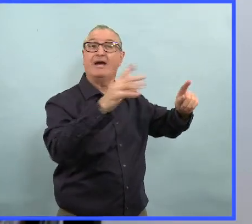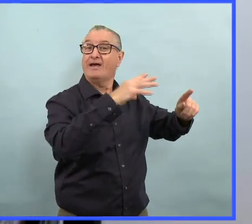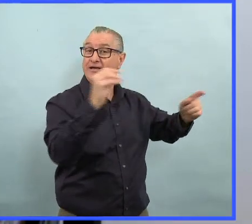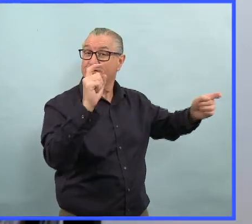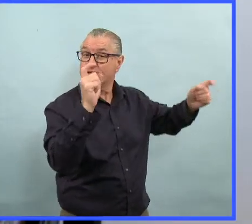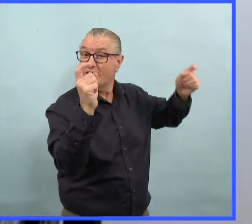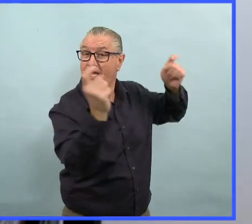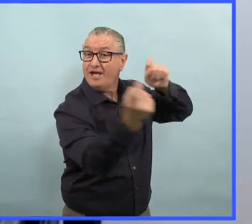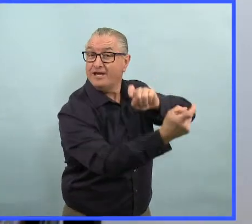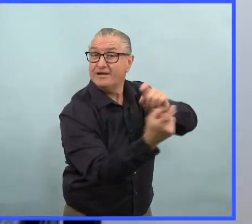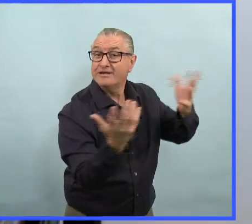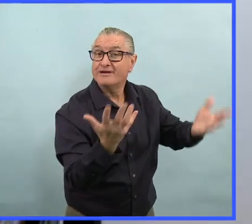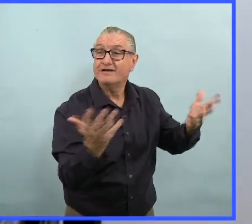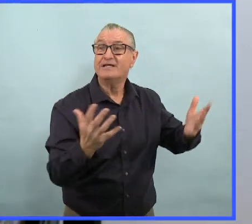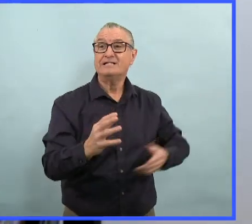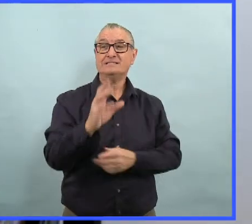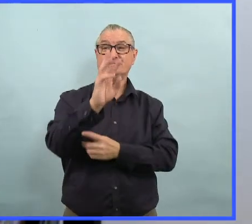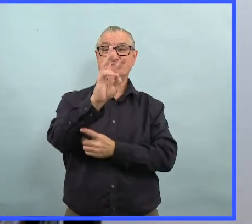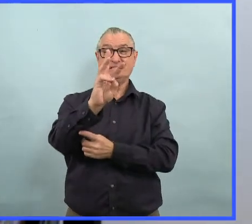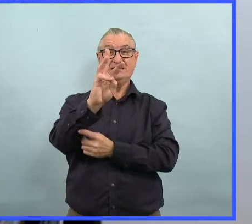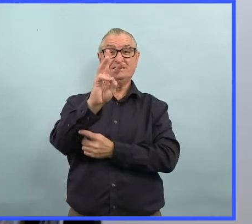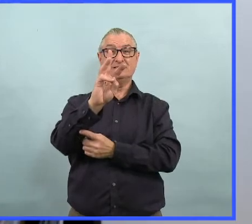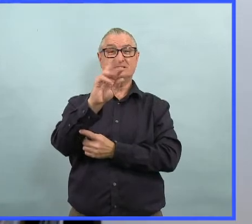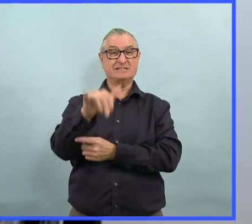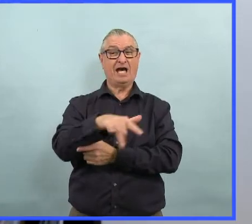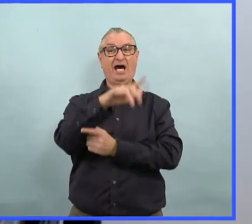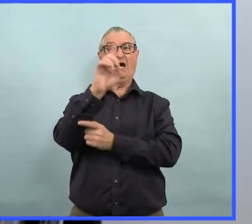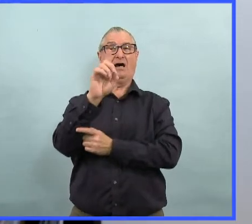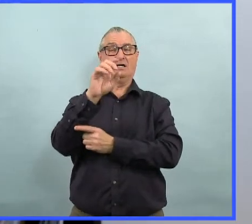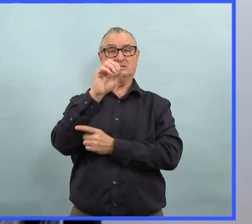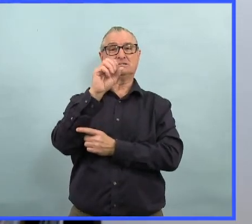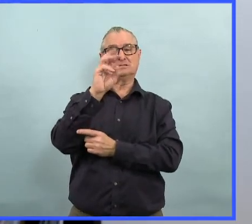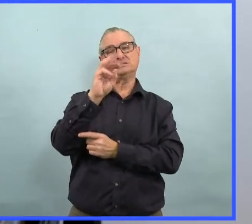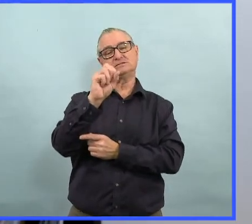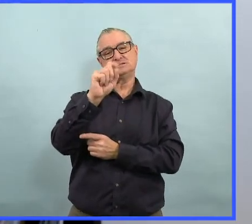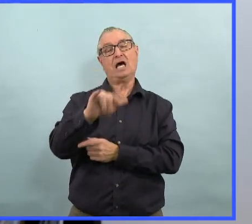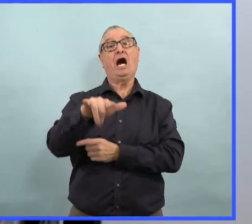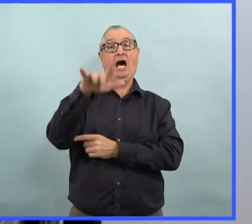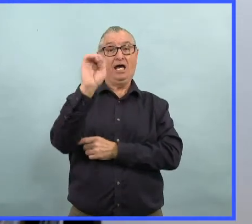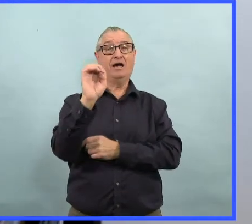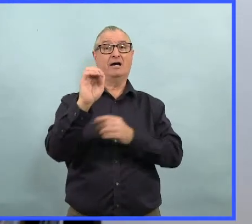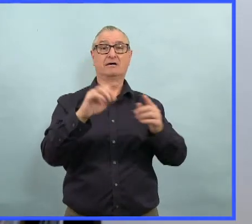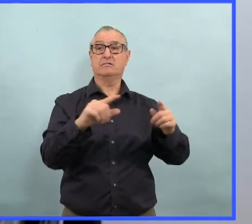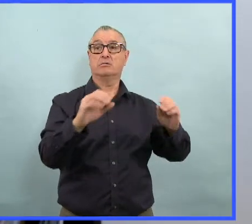cycles that they studied for people who were not vaccinated they also did not find any